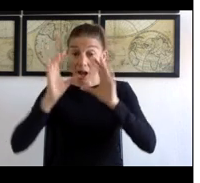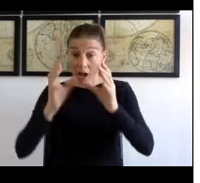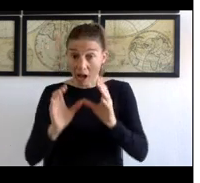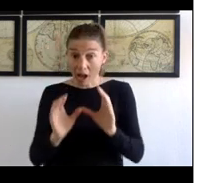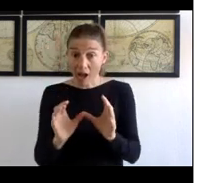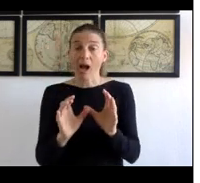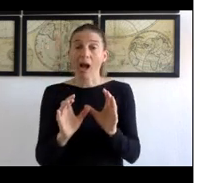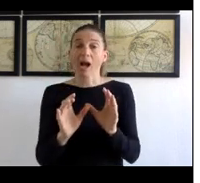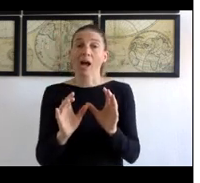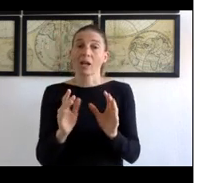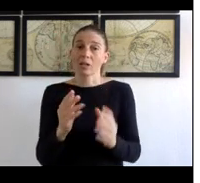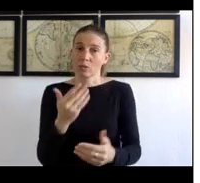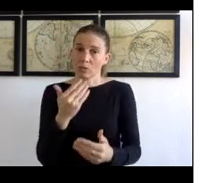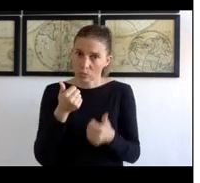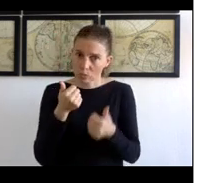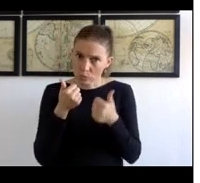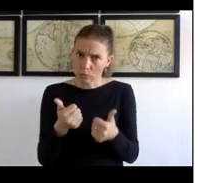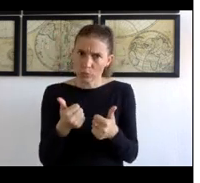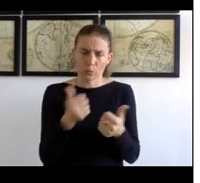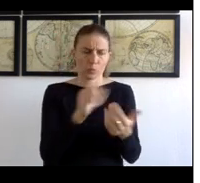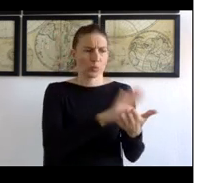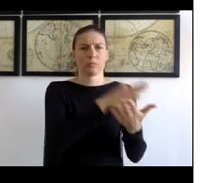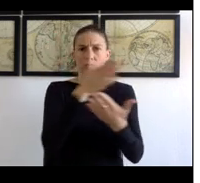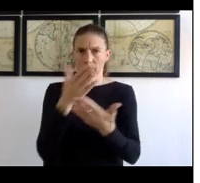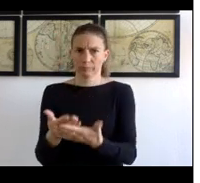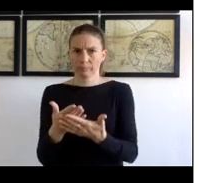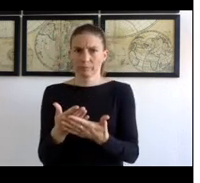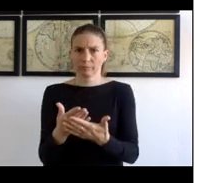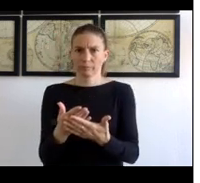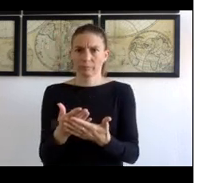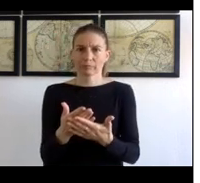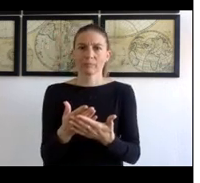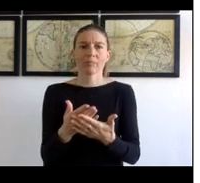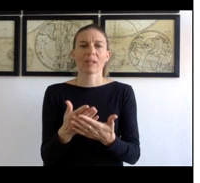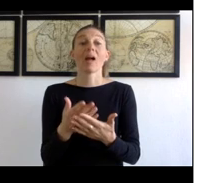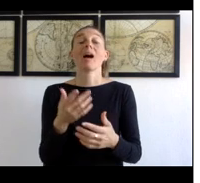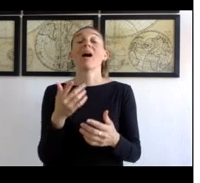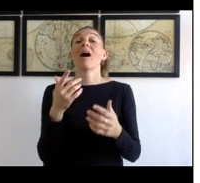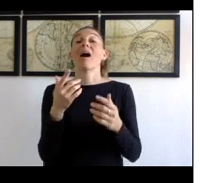so the translations wouldn't lead to any misinterpretation.